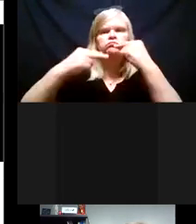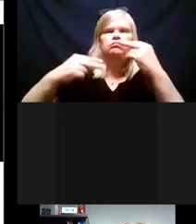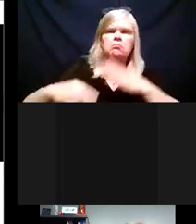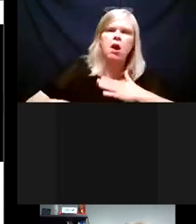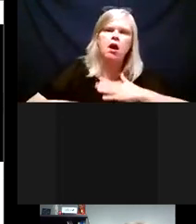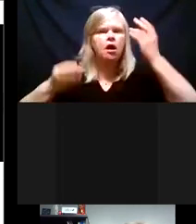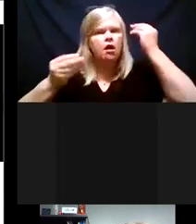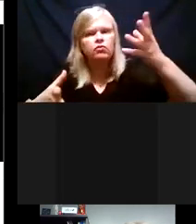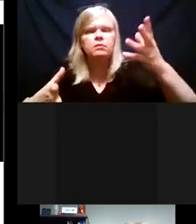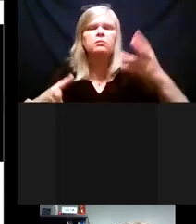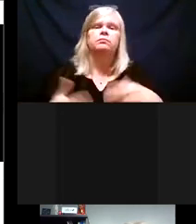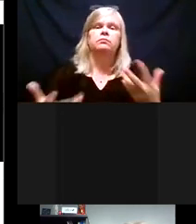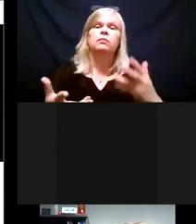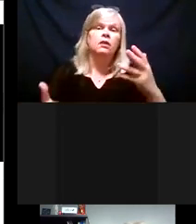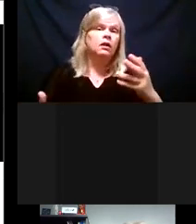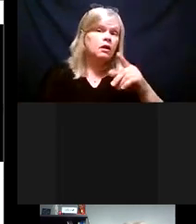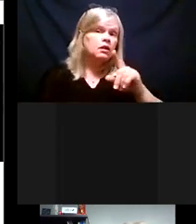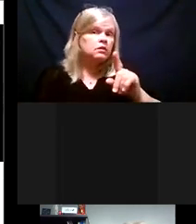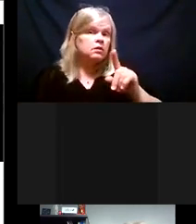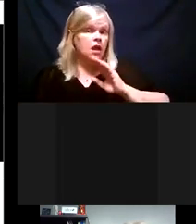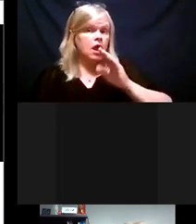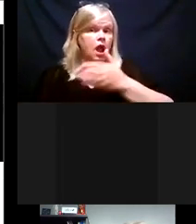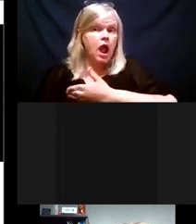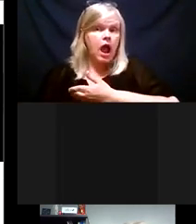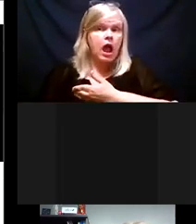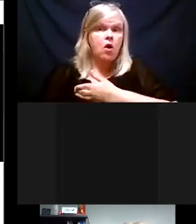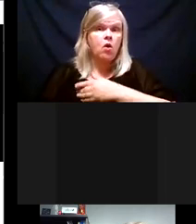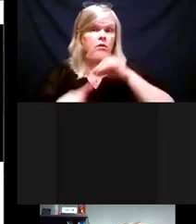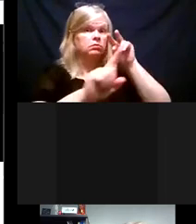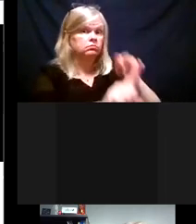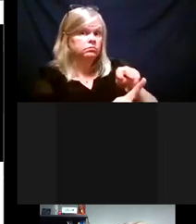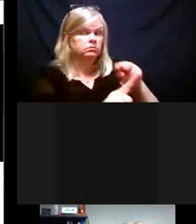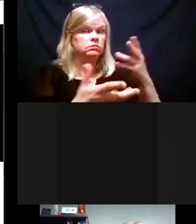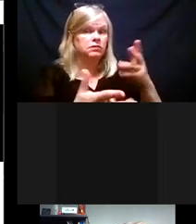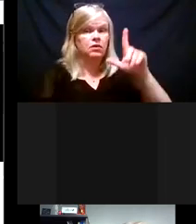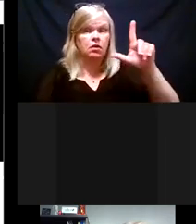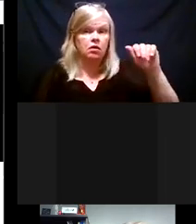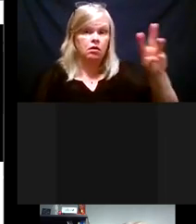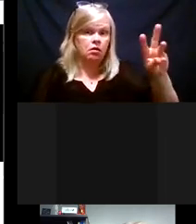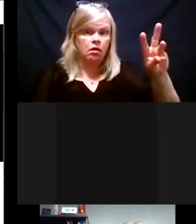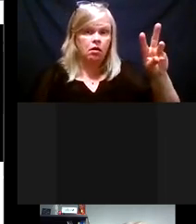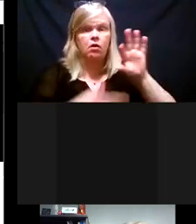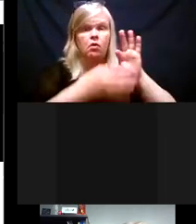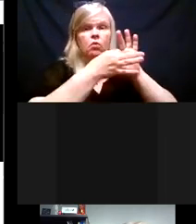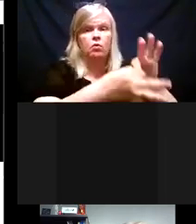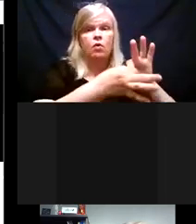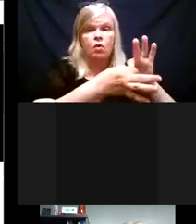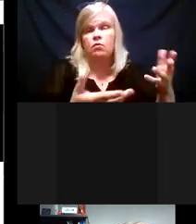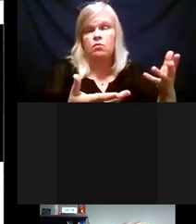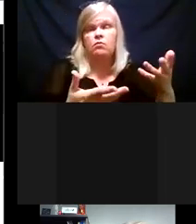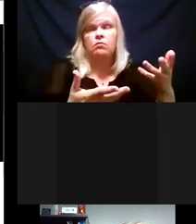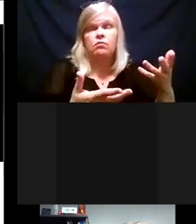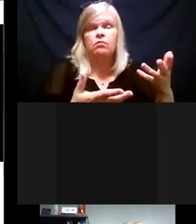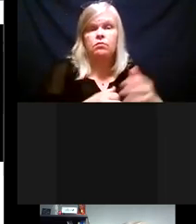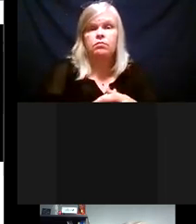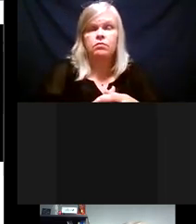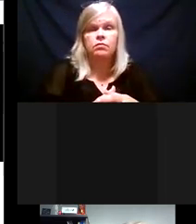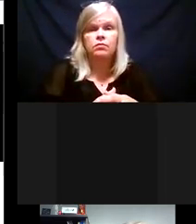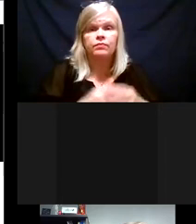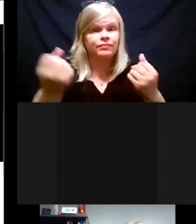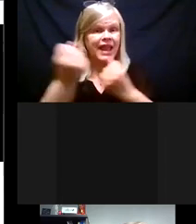OUR TAKE ON THIS IS THAT THE LAWS REGARDING ADVOCATES